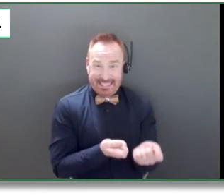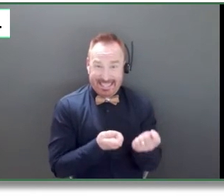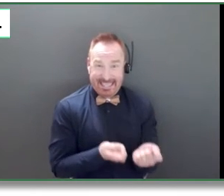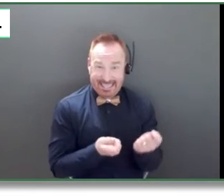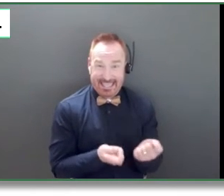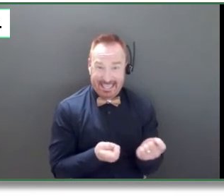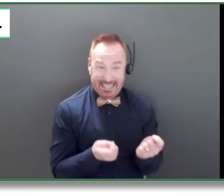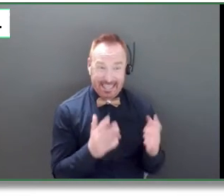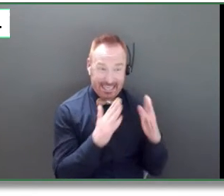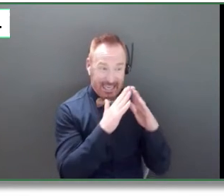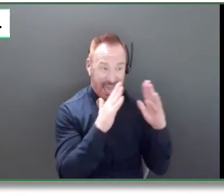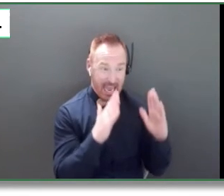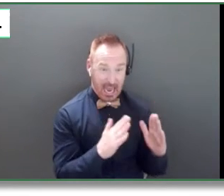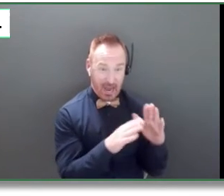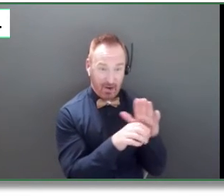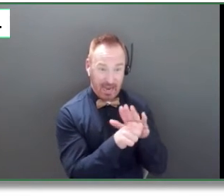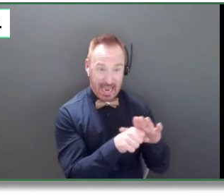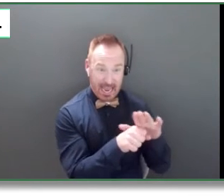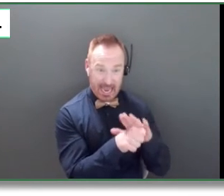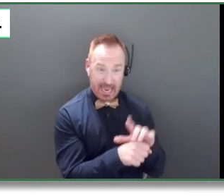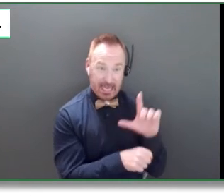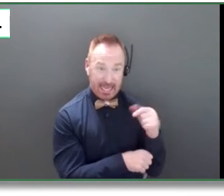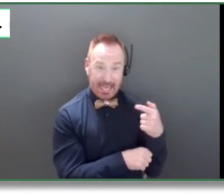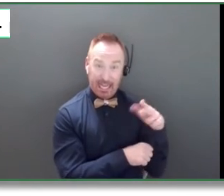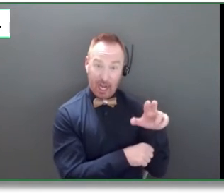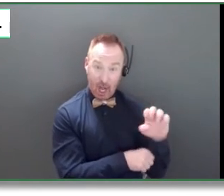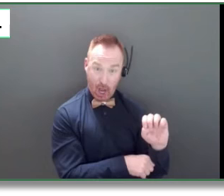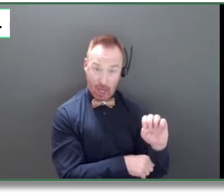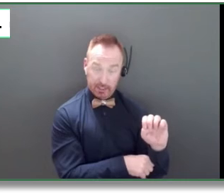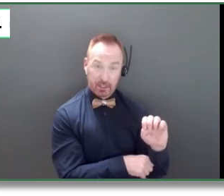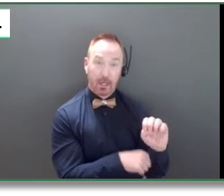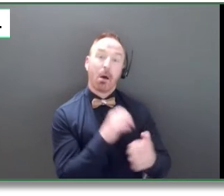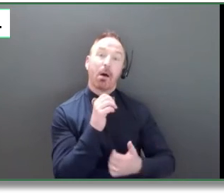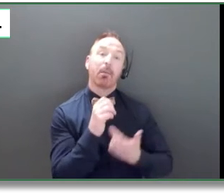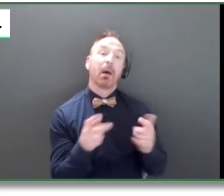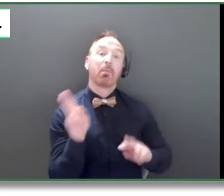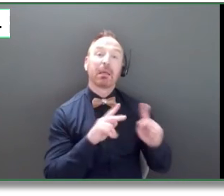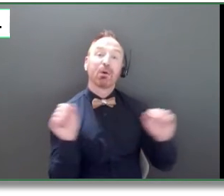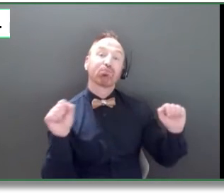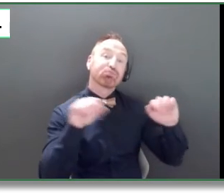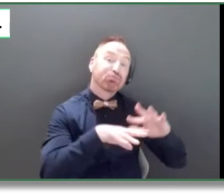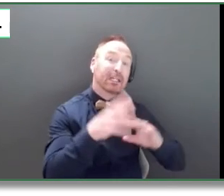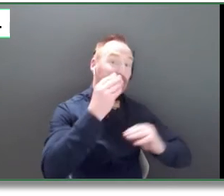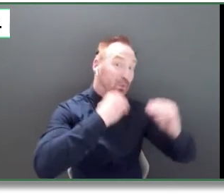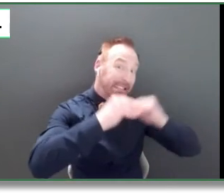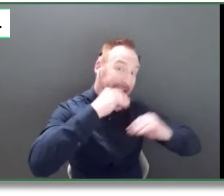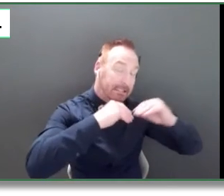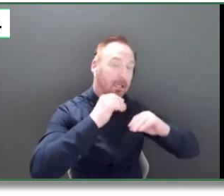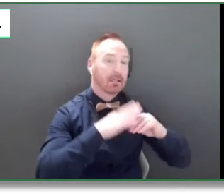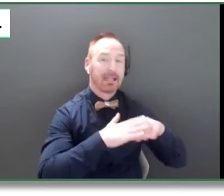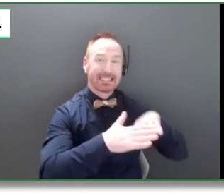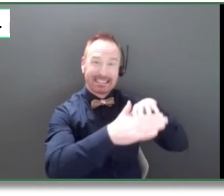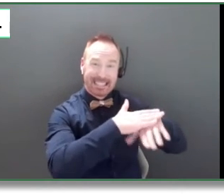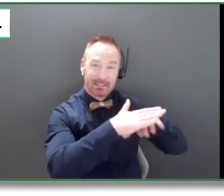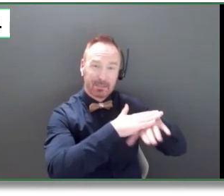isn't necessarily accessible. There's steps, the washrooms are all over the